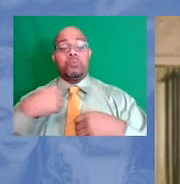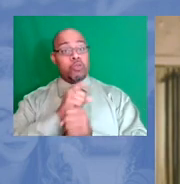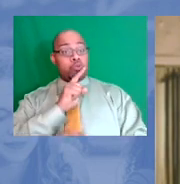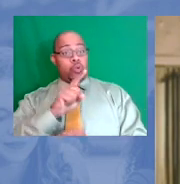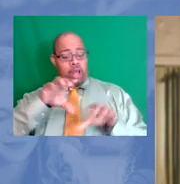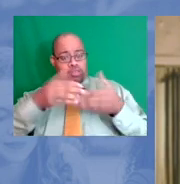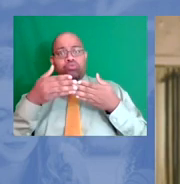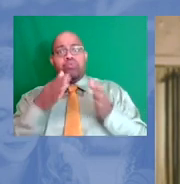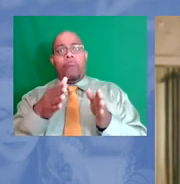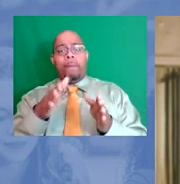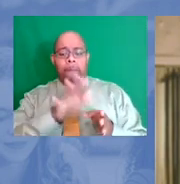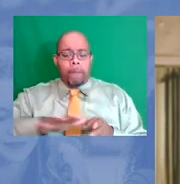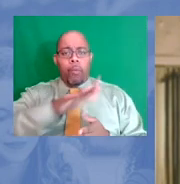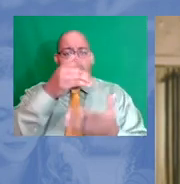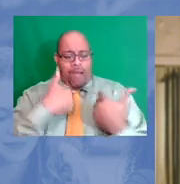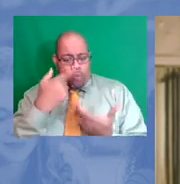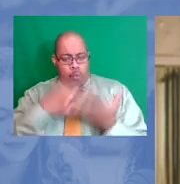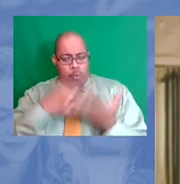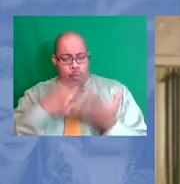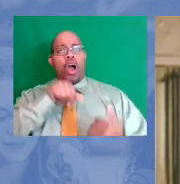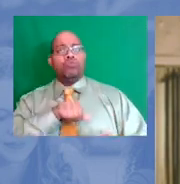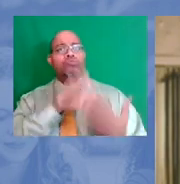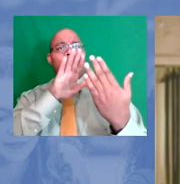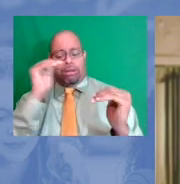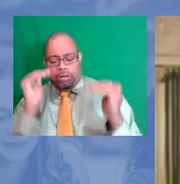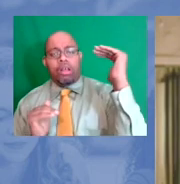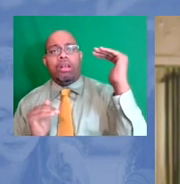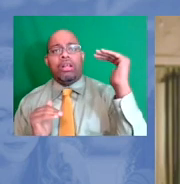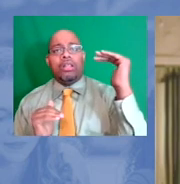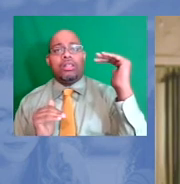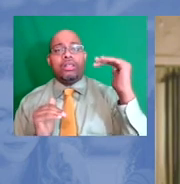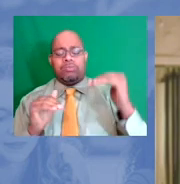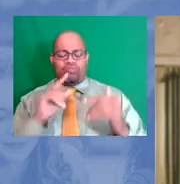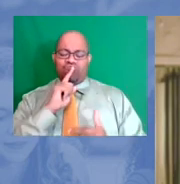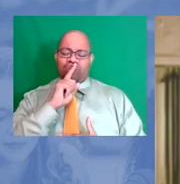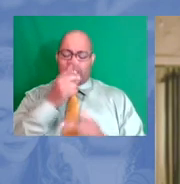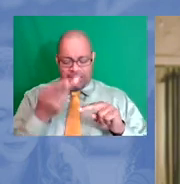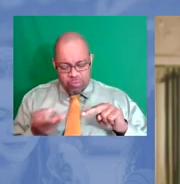THEY NEED TO ADDRESS DISPARITIES BY DRAMATICALLY INCREASING FUNDING FOR TITLE ONE SCHOOLS.